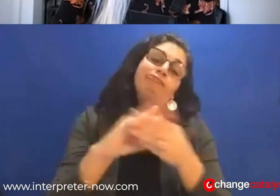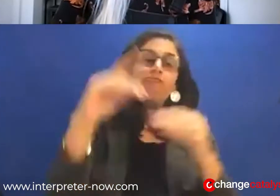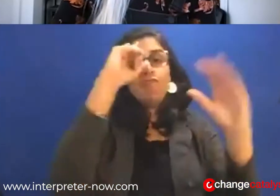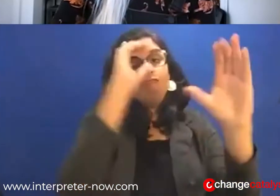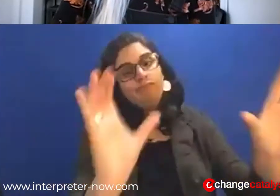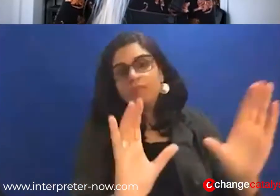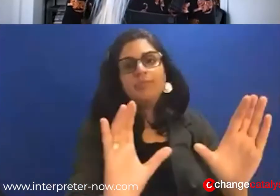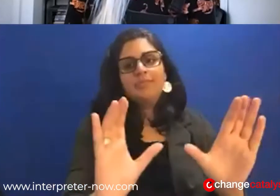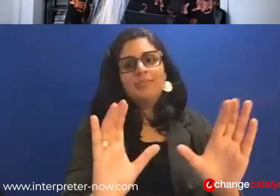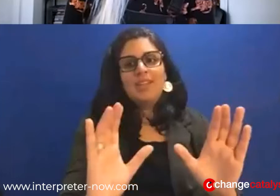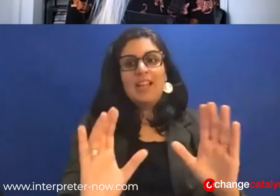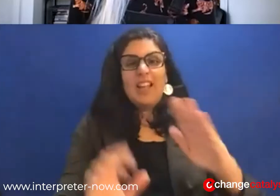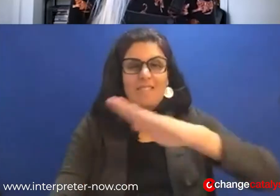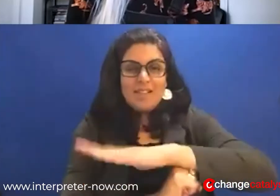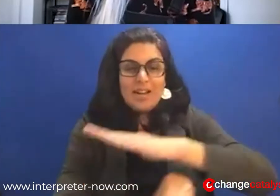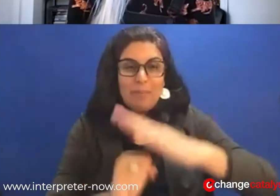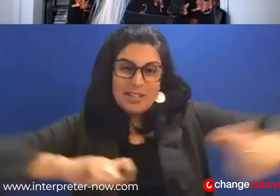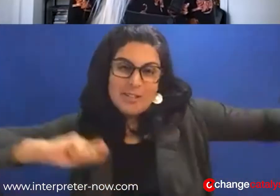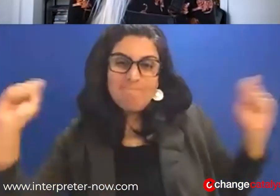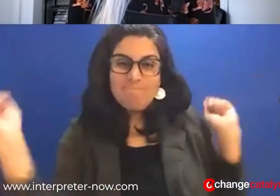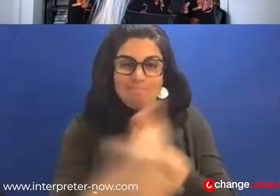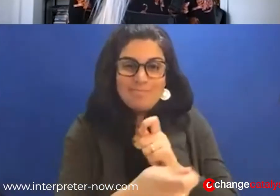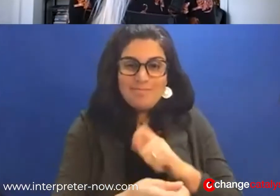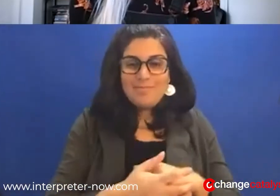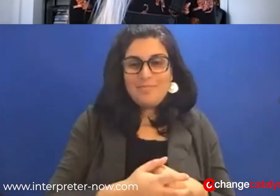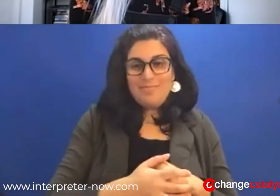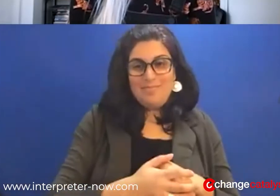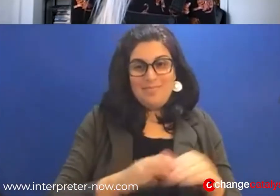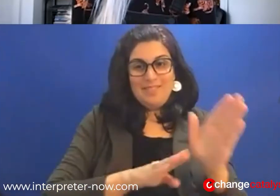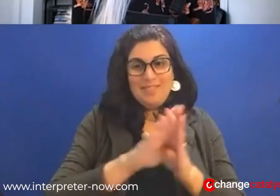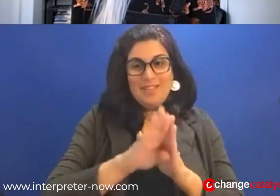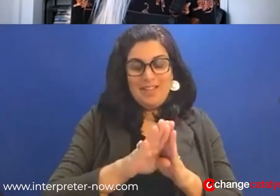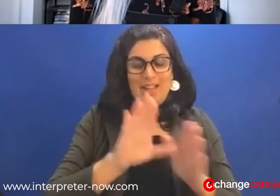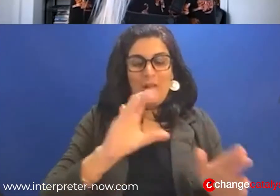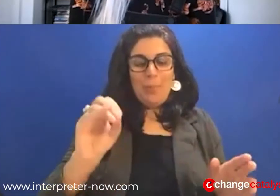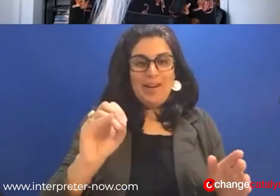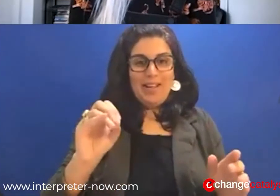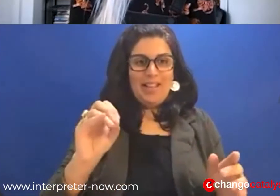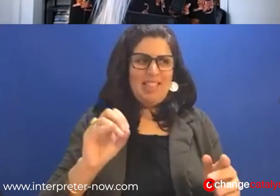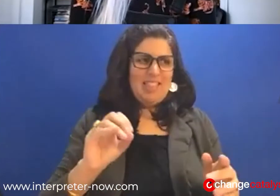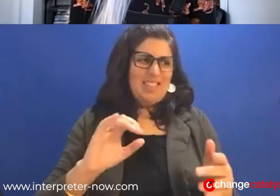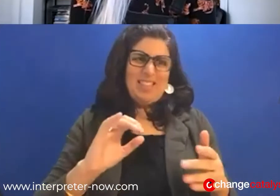but it's fundamentally building a company that kind of is an antidote to how social media as we know it exists.